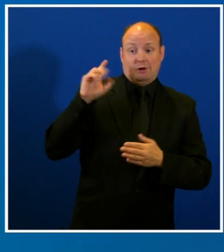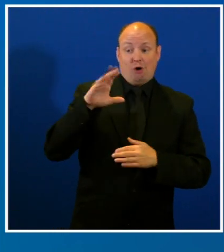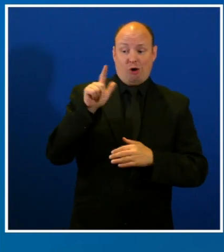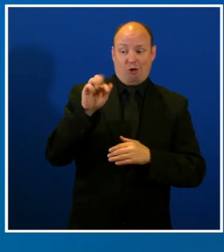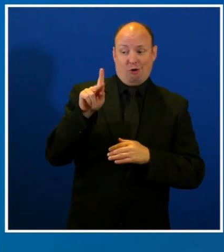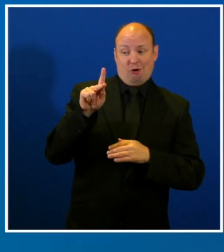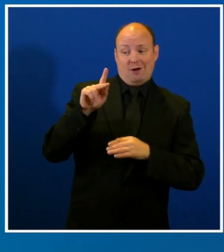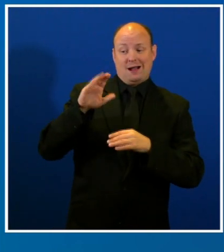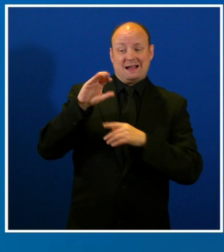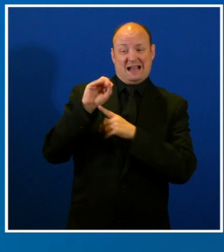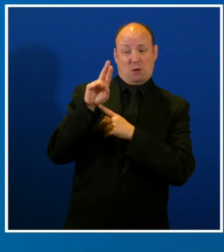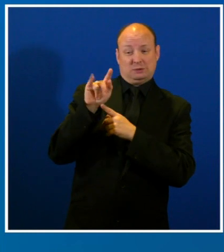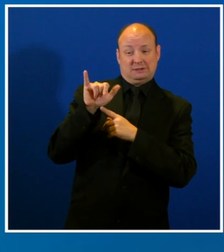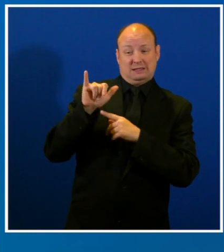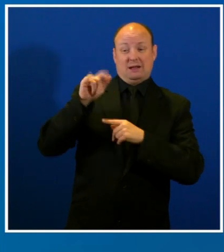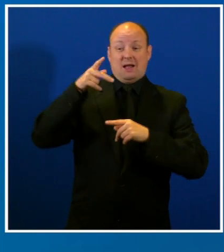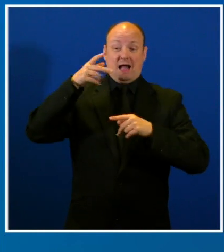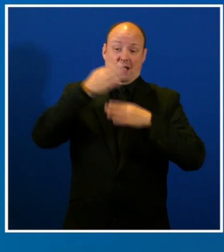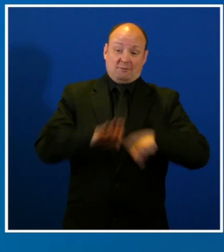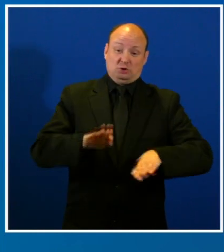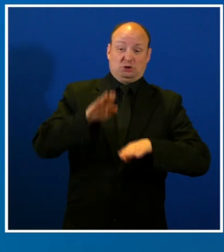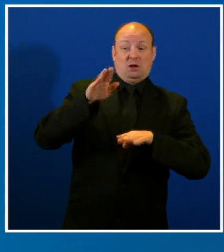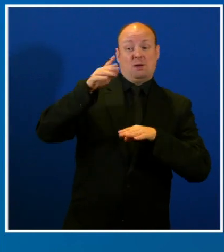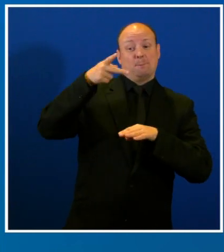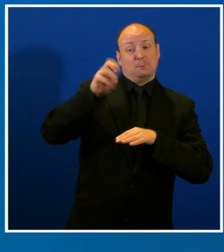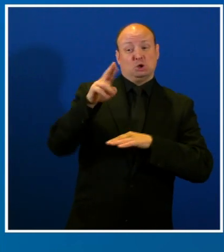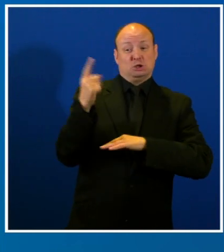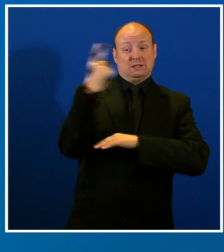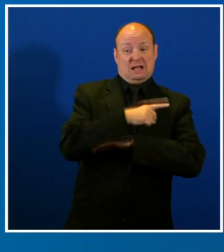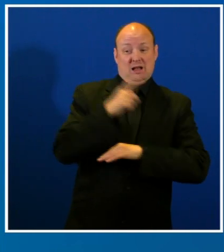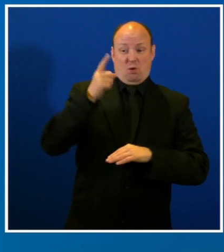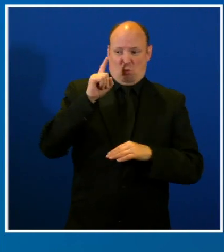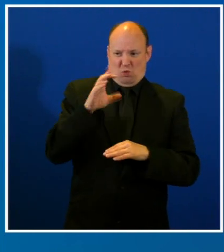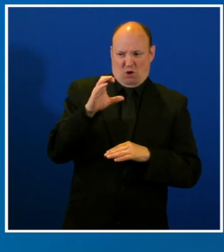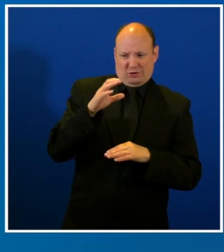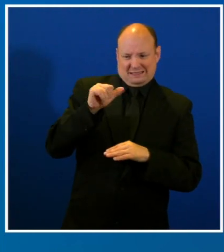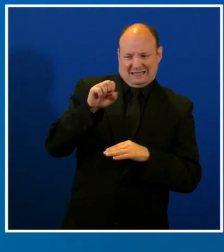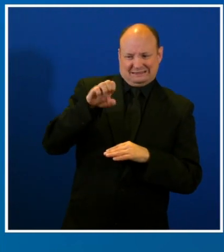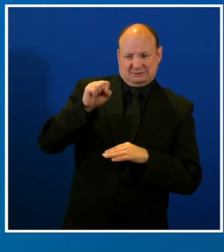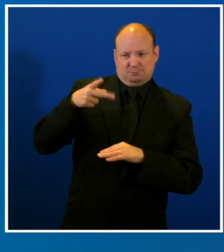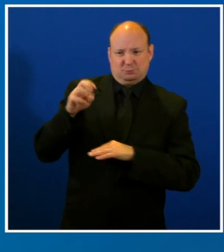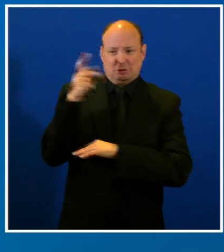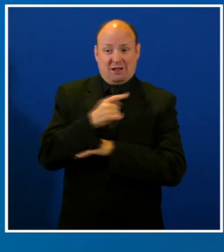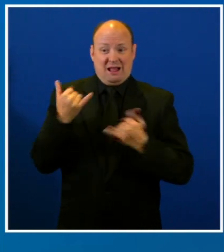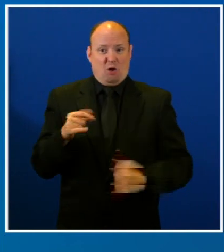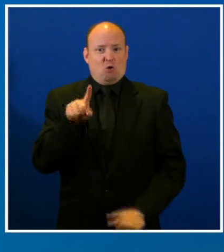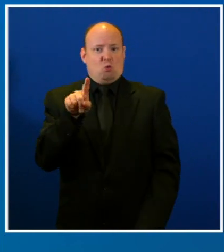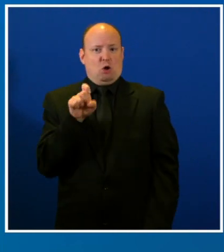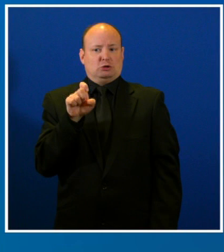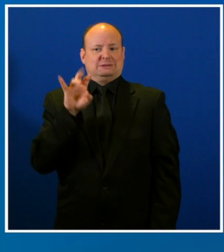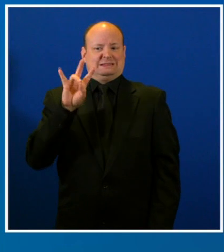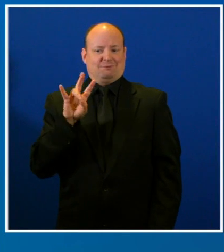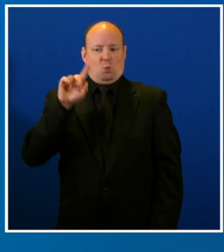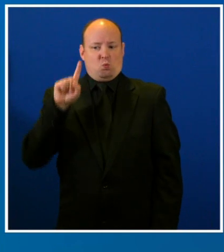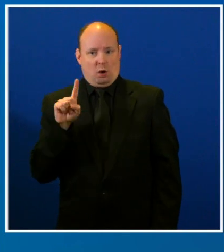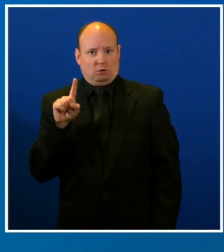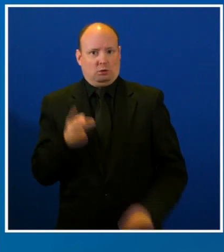cases per day. Today Clark County are now 171 cases. And as of this recording,